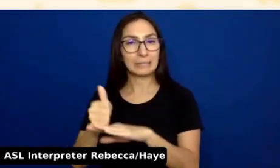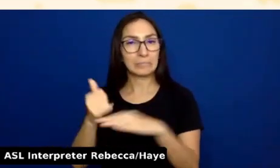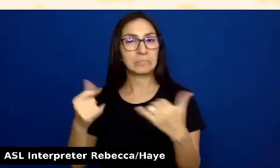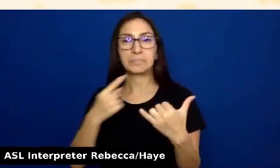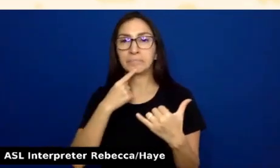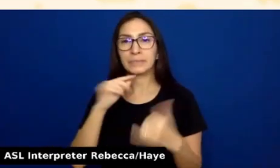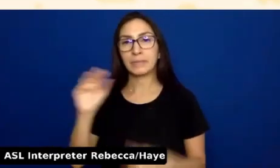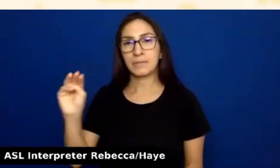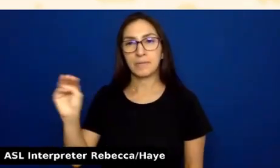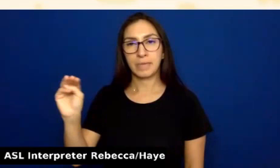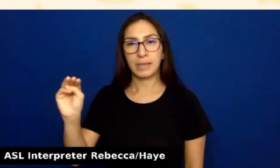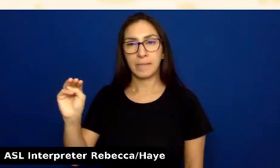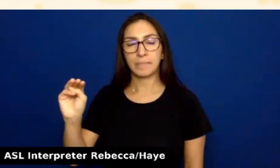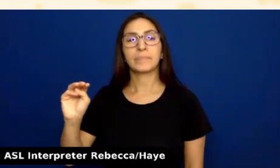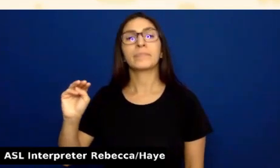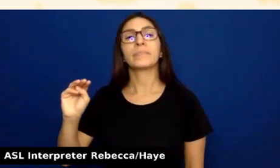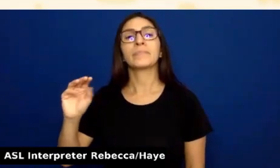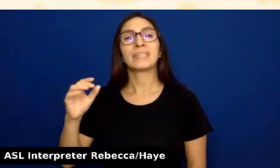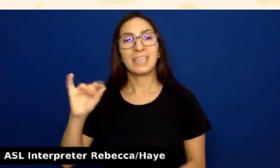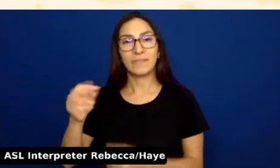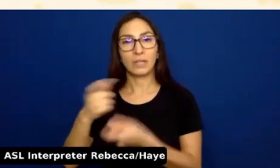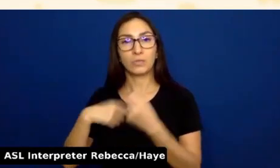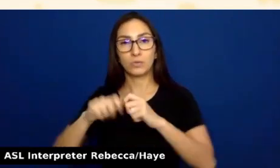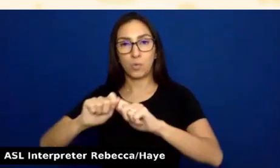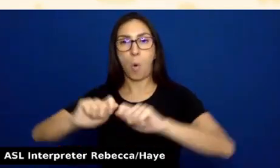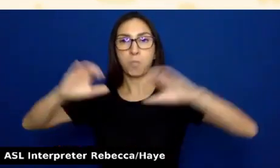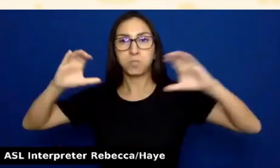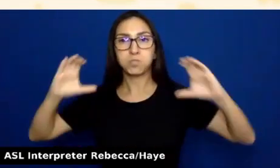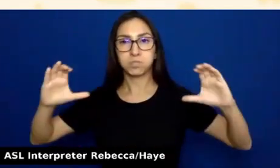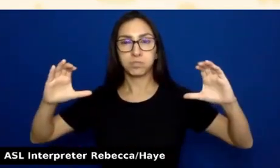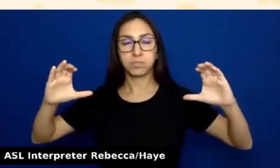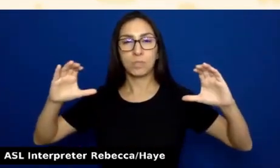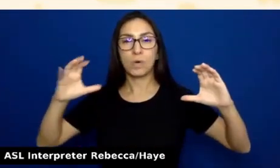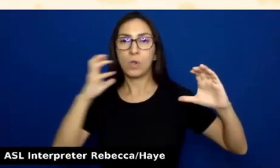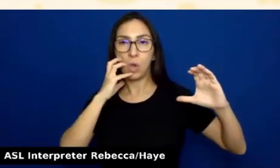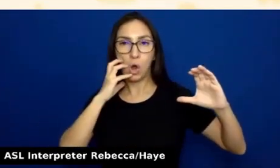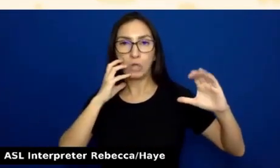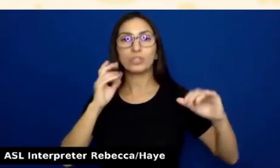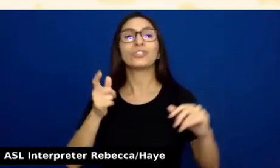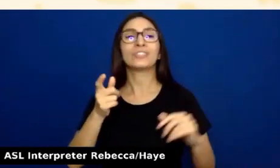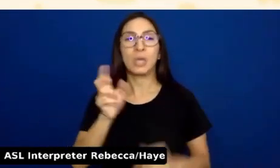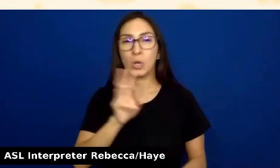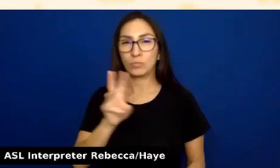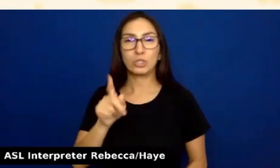And if I switch to very large, the website should change. It should respect my font sizes.